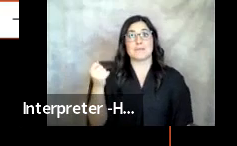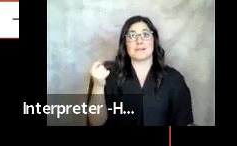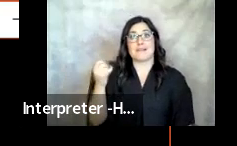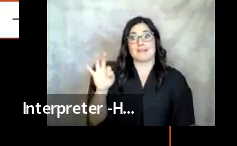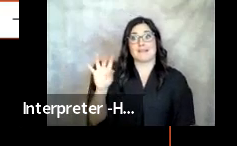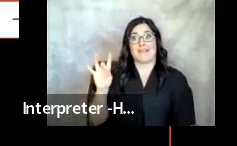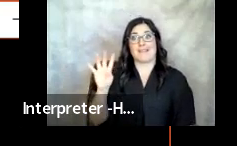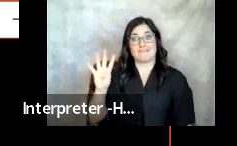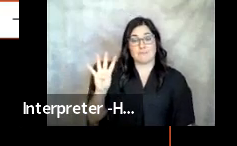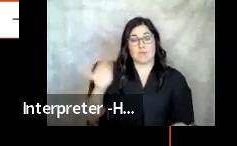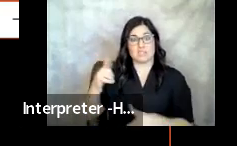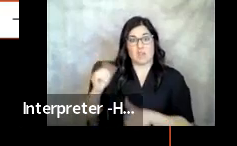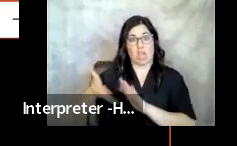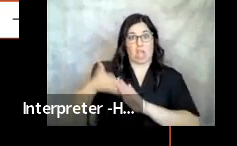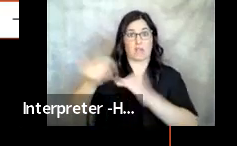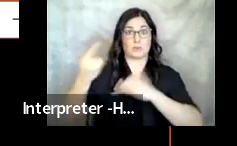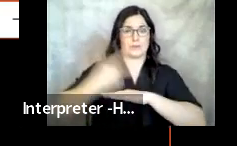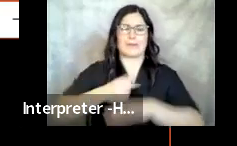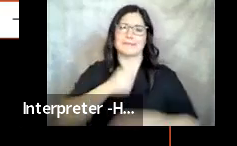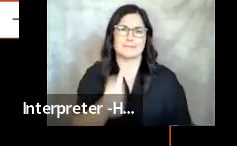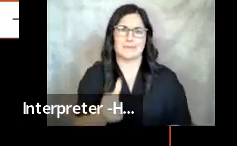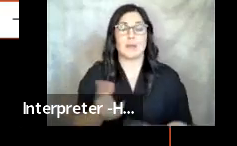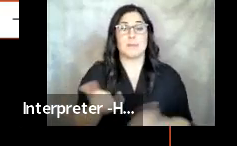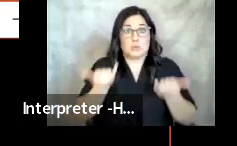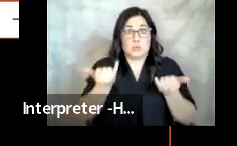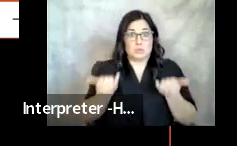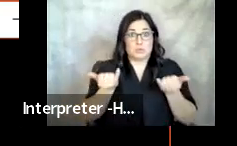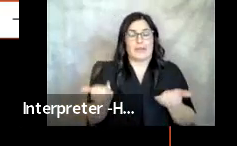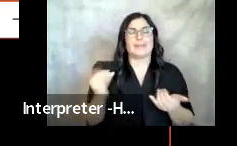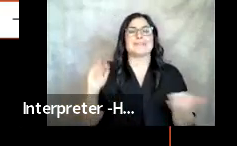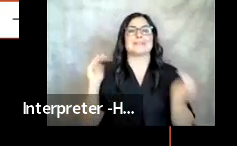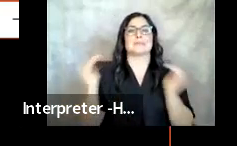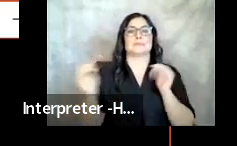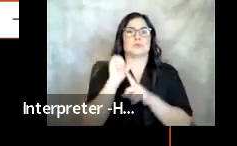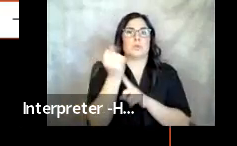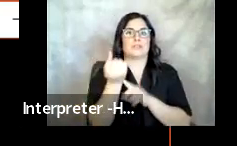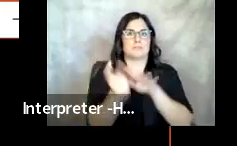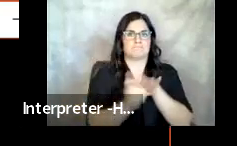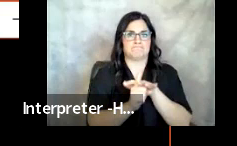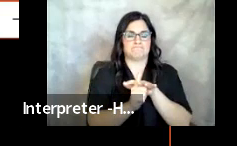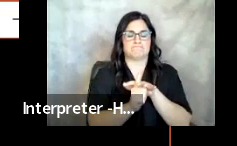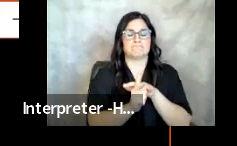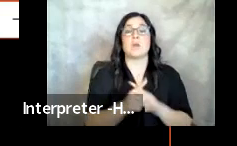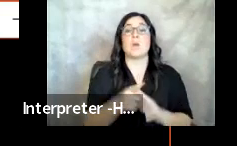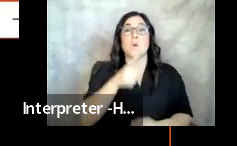Or something. But we do have a. Similar situation. Right? Those who control the present.